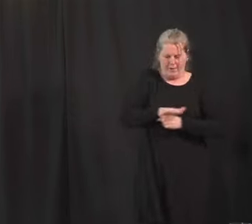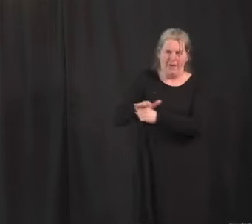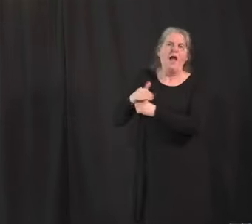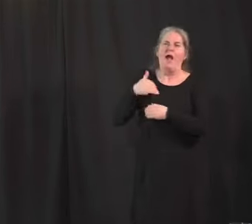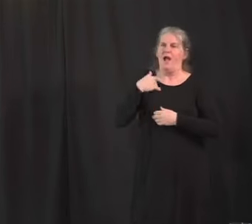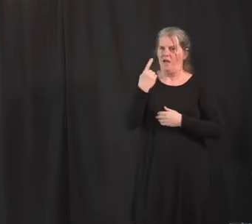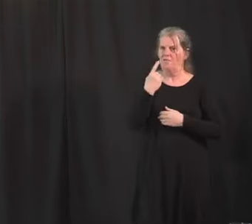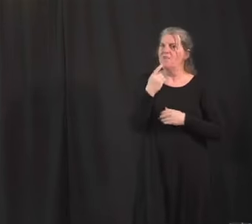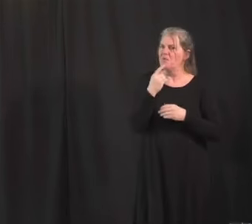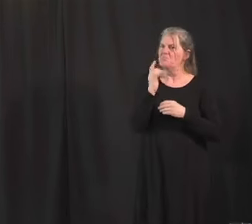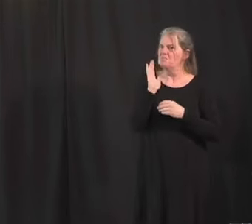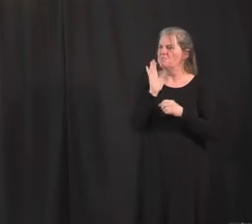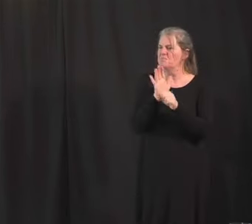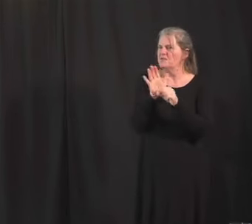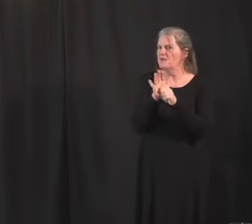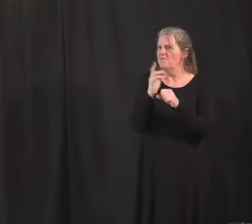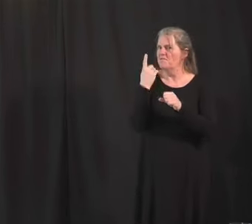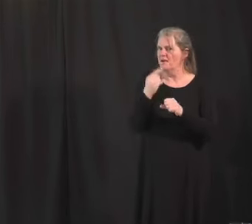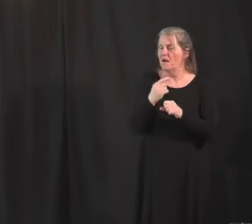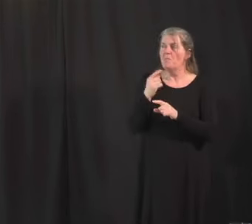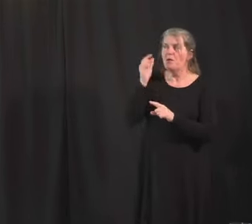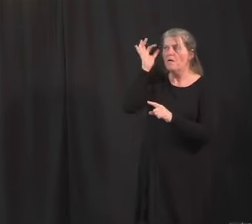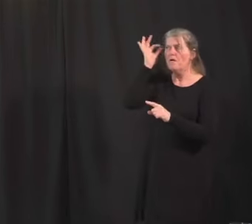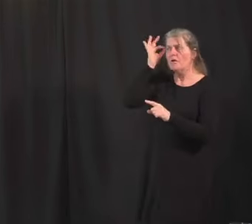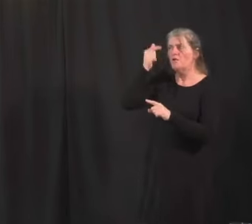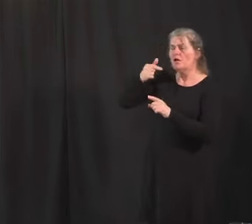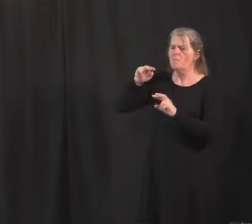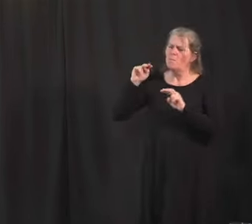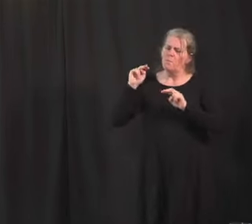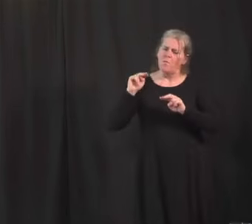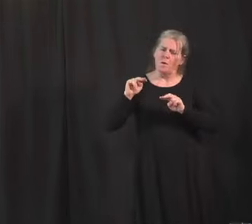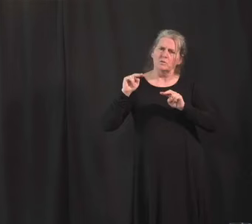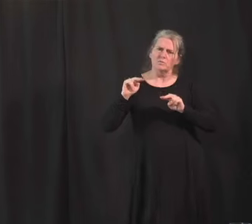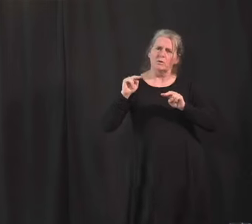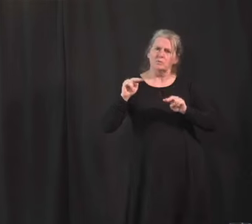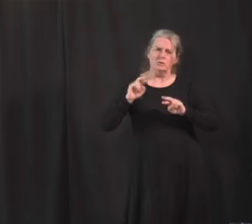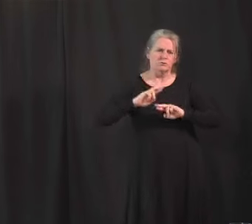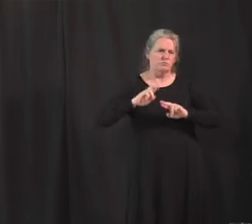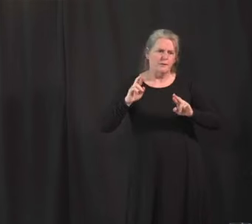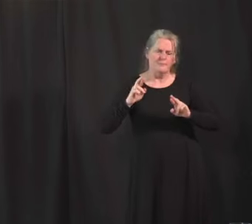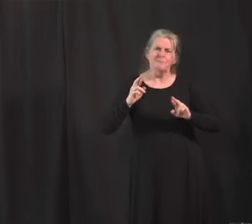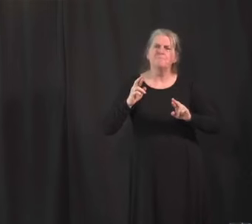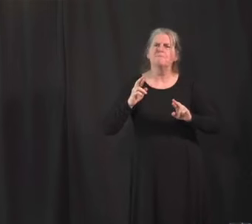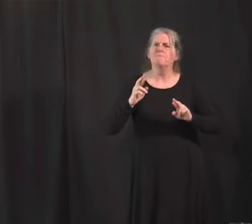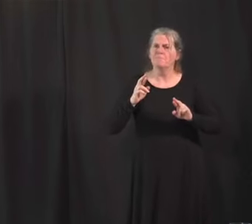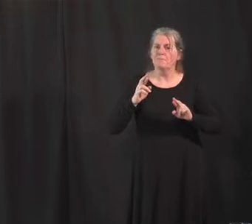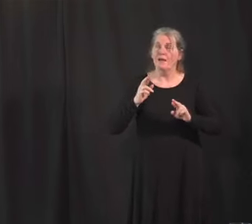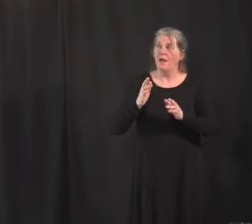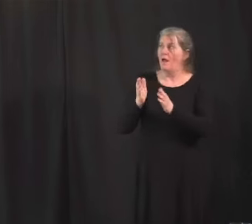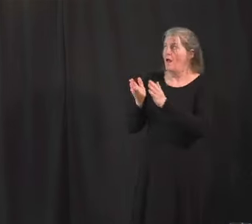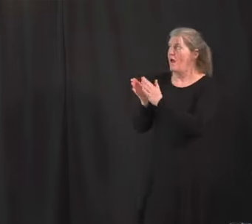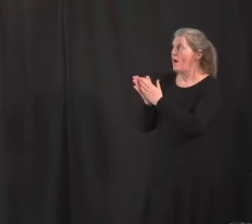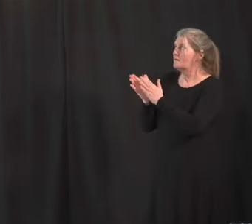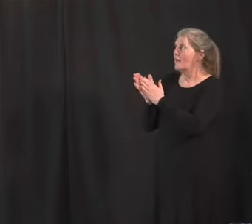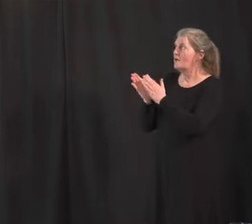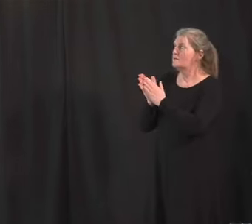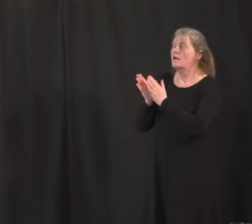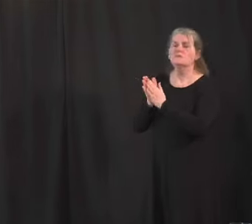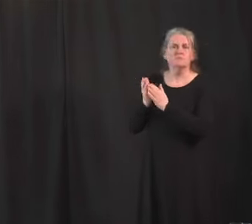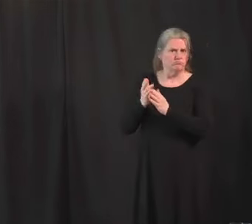NOT ONLY TO THE NEED AND THE JURISDICTIONS, BUT ALSO TO THE ASKS OF THE PREMIERS IN ALL REGIONS. THANK YOU VERY MUCH.